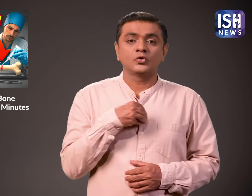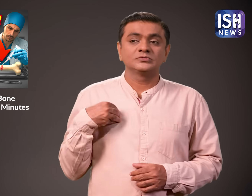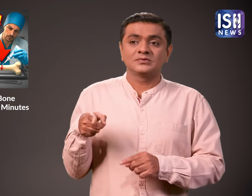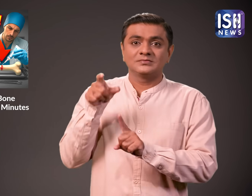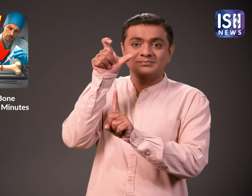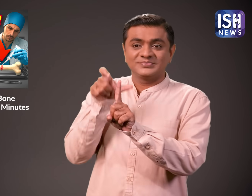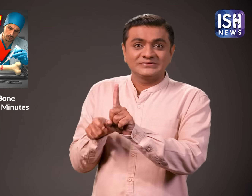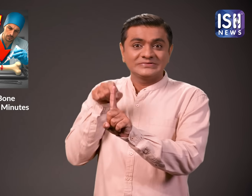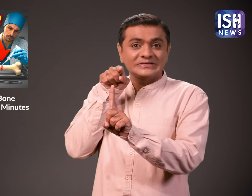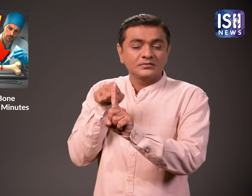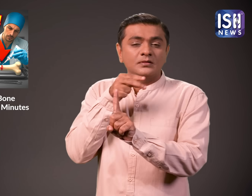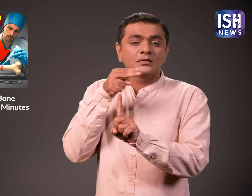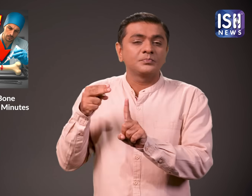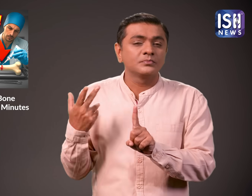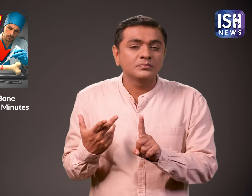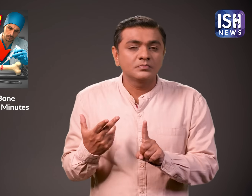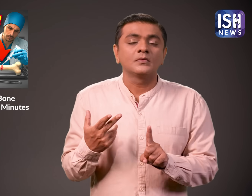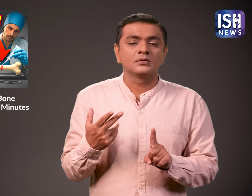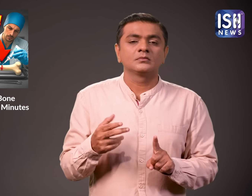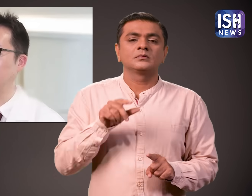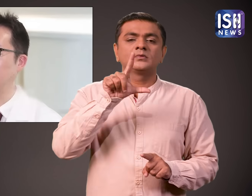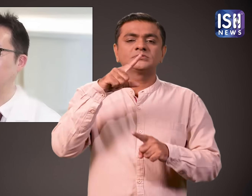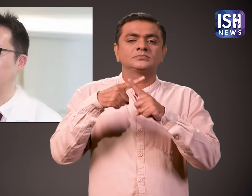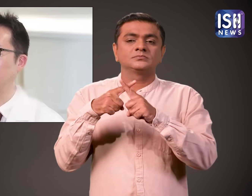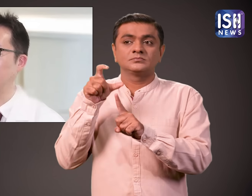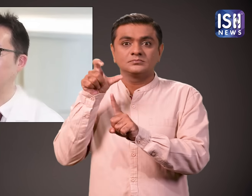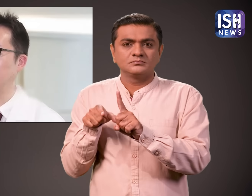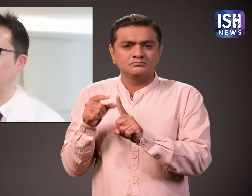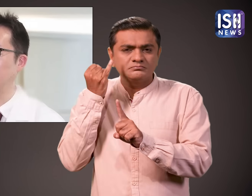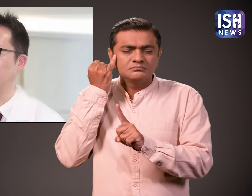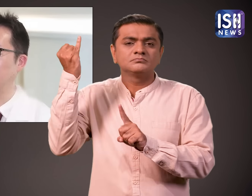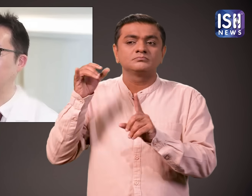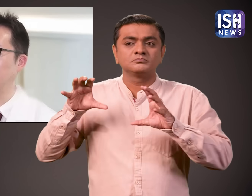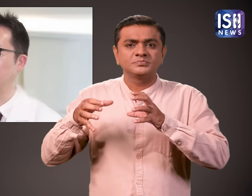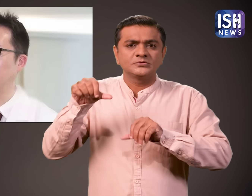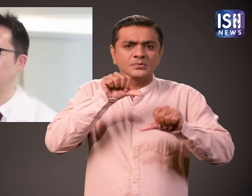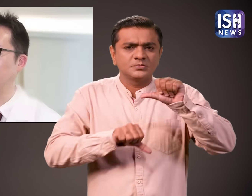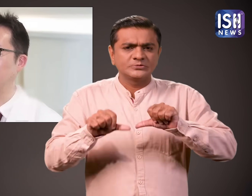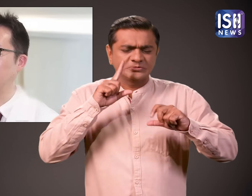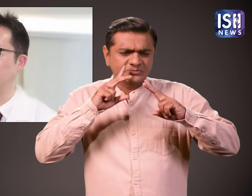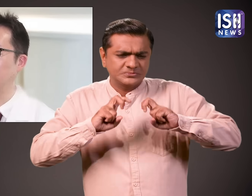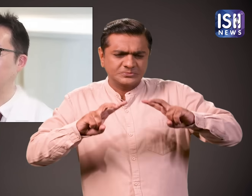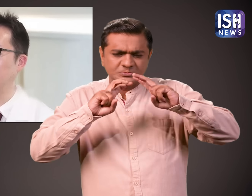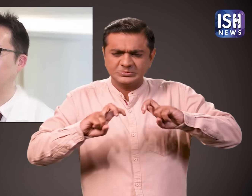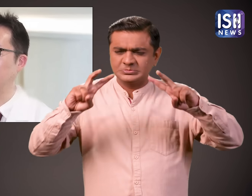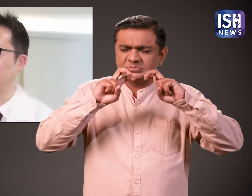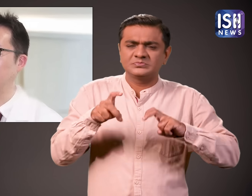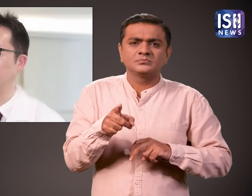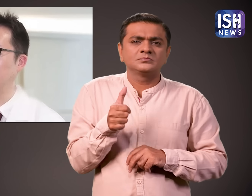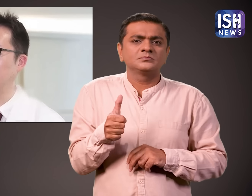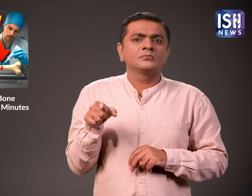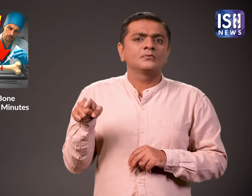The glue was developed by scientists led by Dr. Lin Xianfeng.